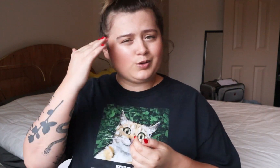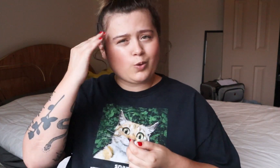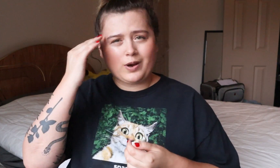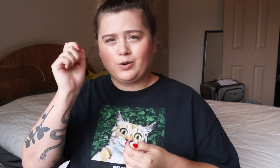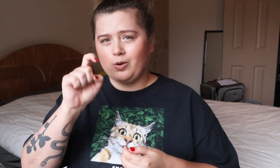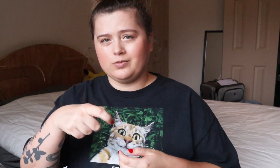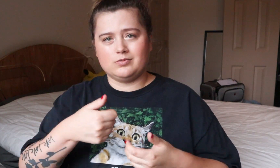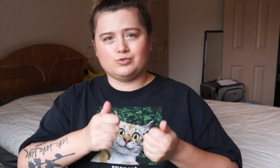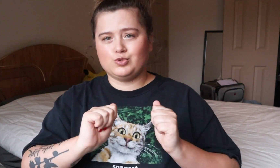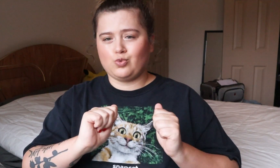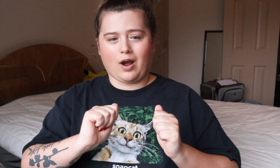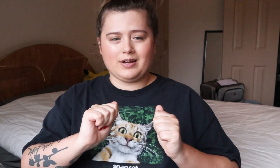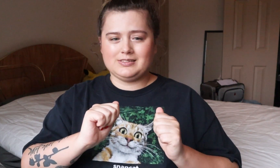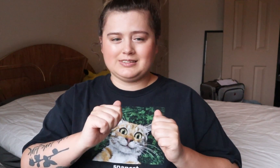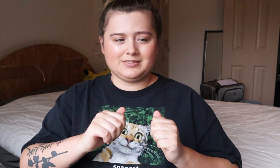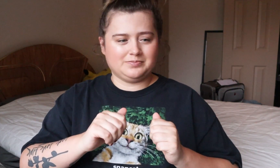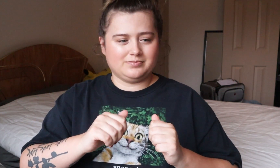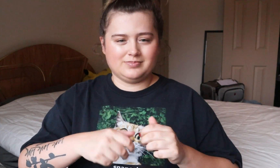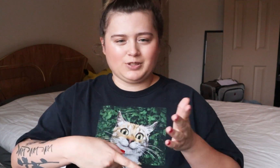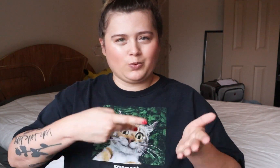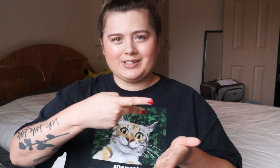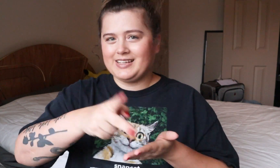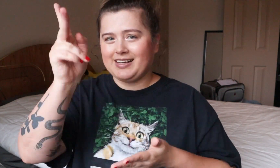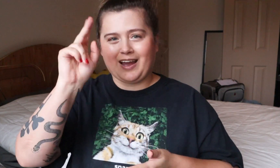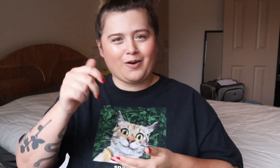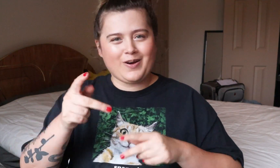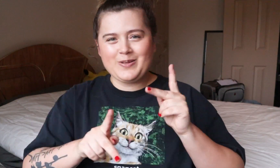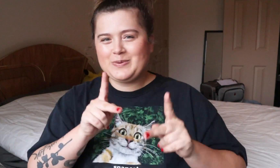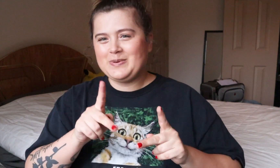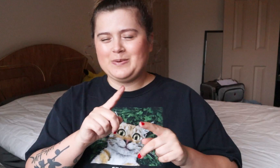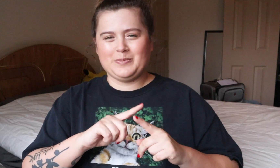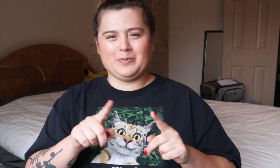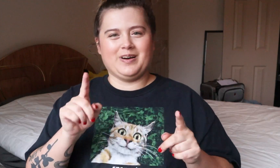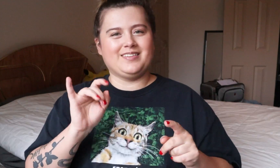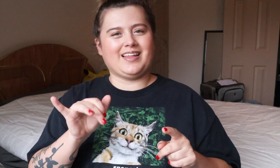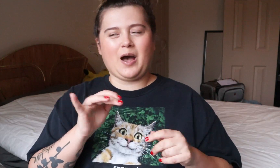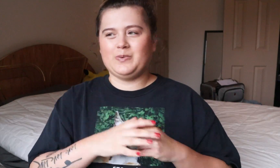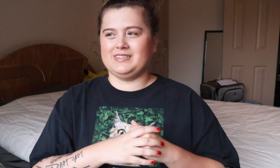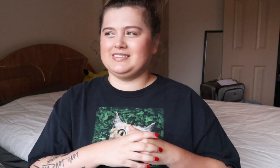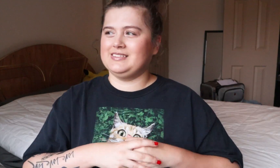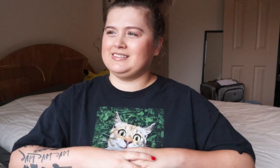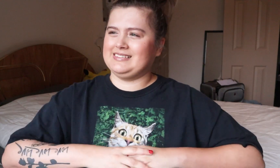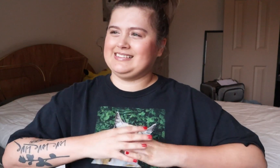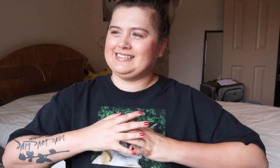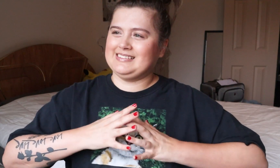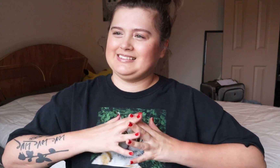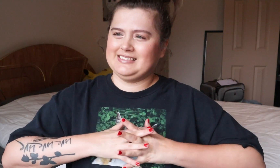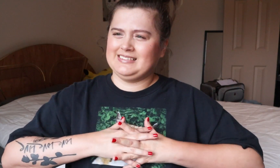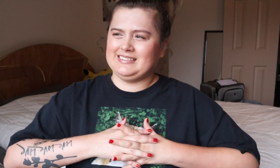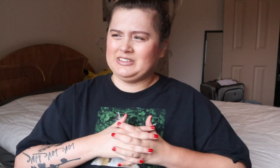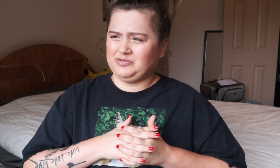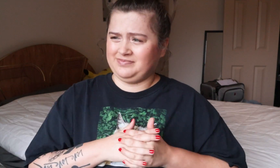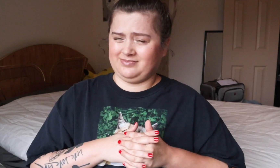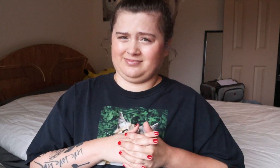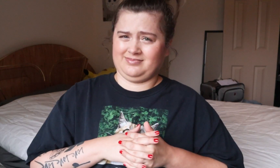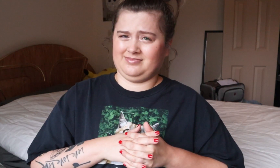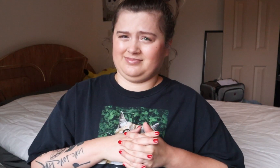I know you have to work to try to kick out the other people, but that was just... (sigh).